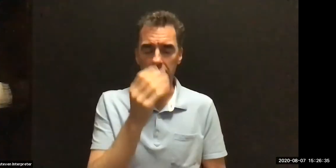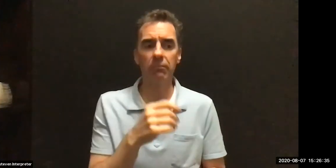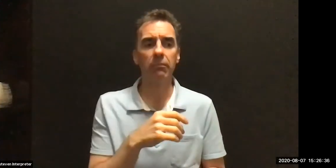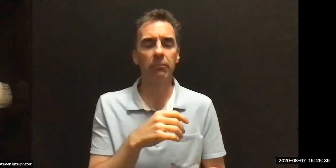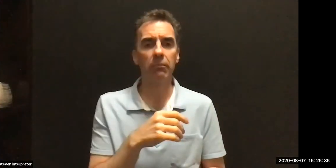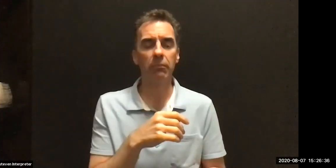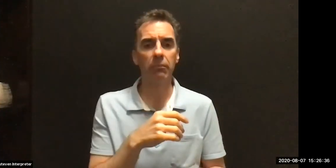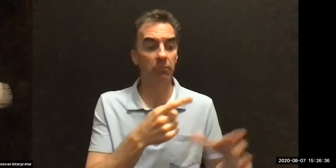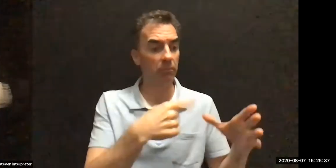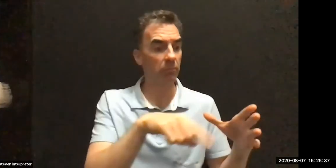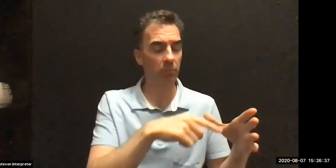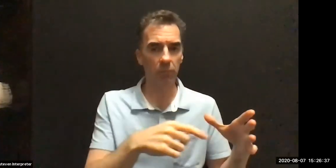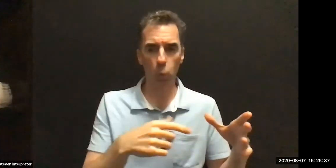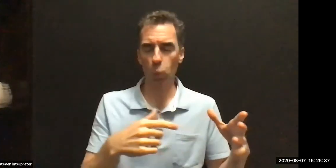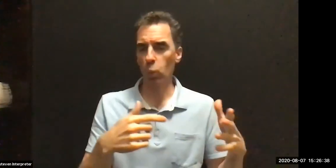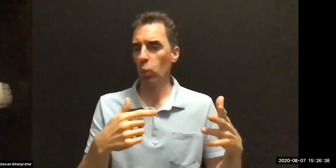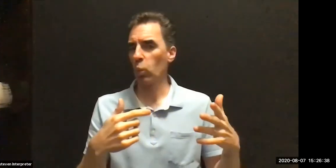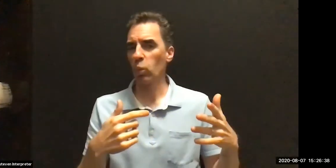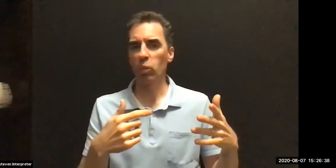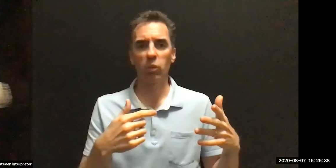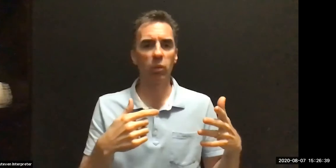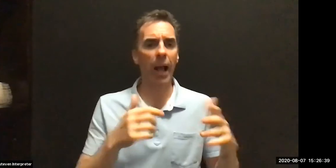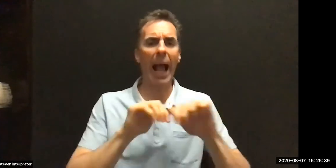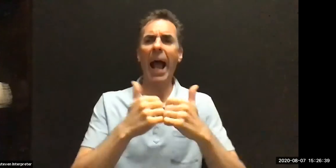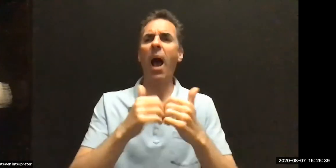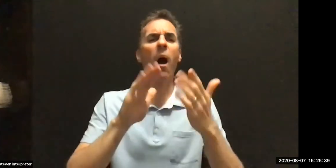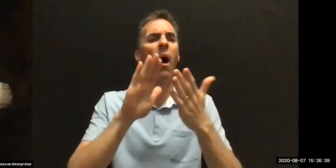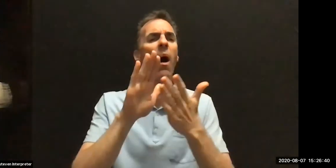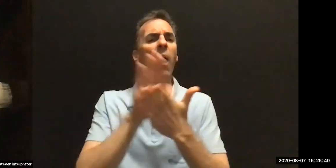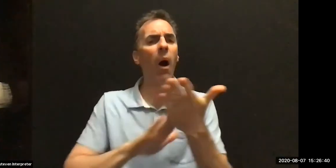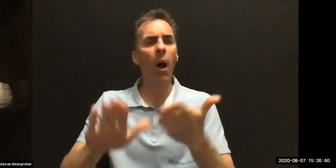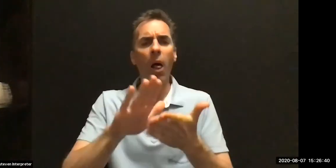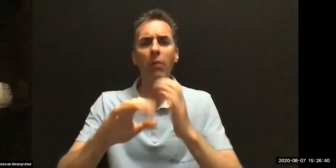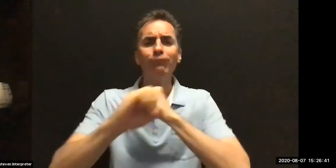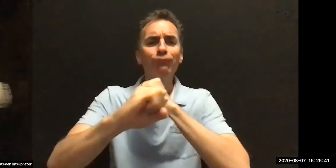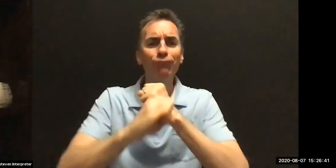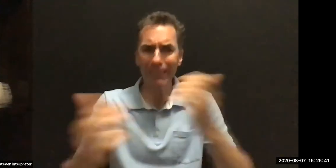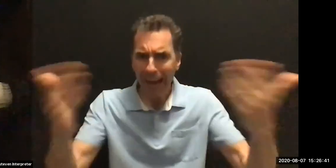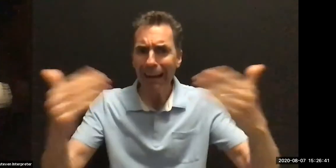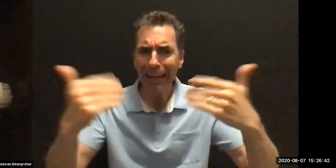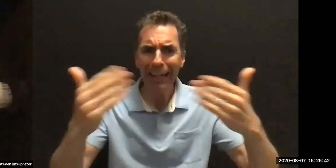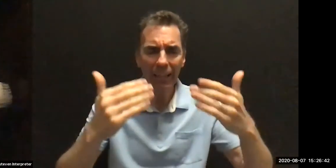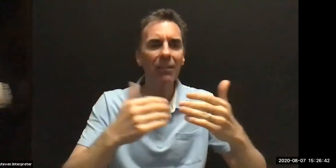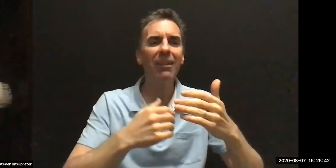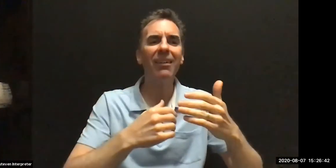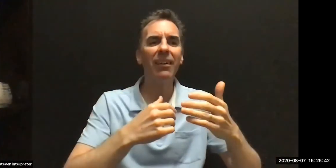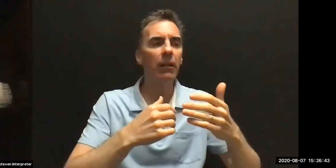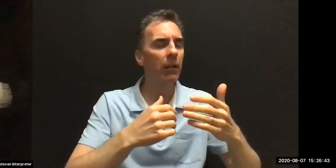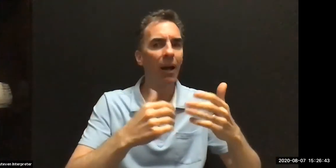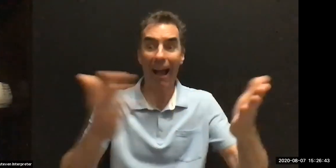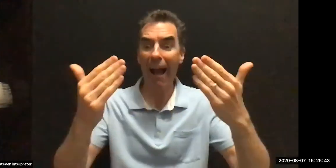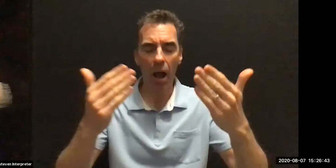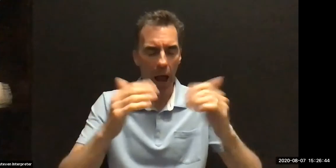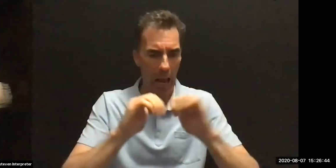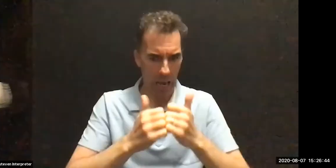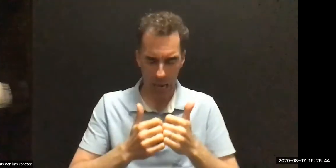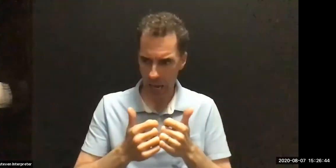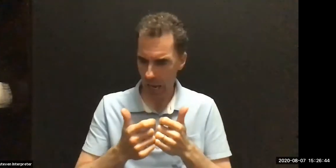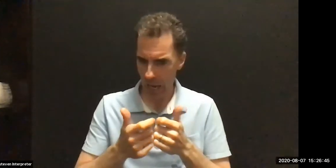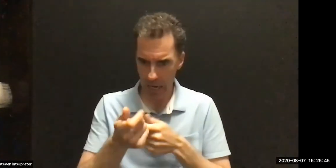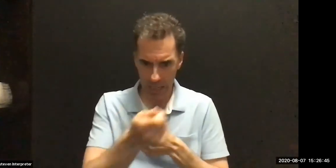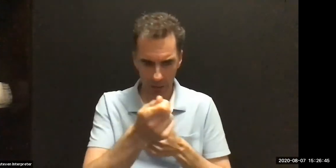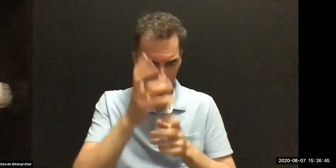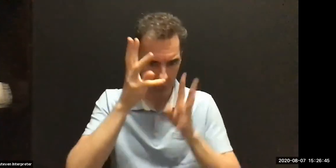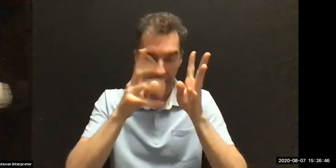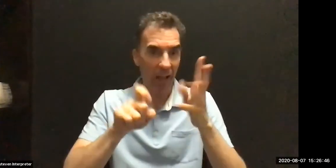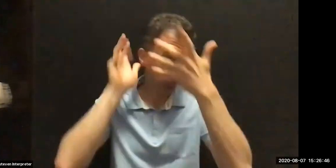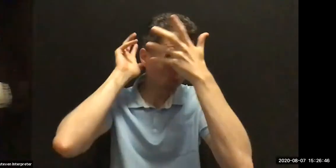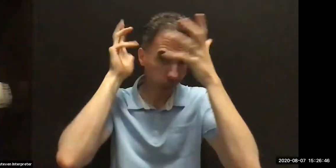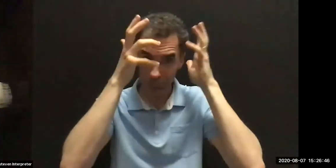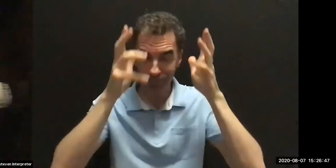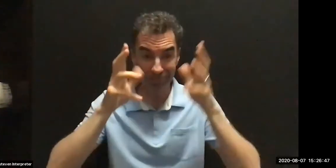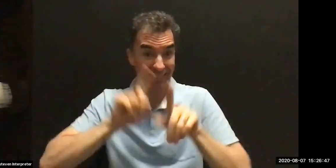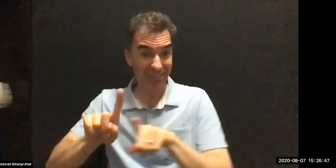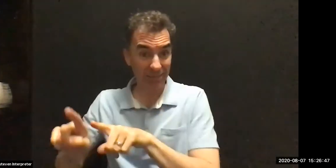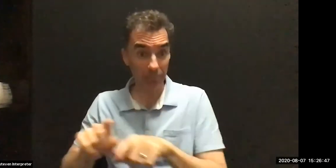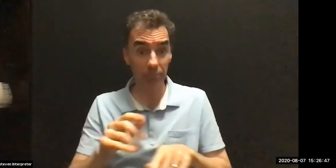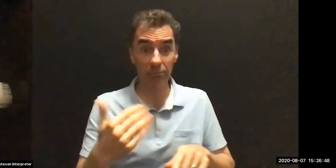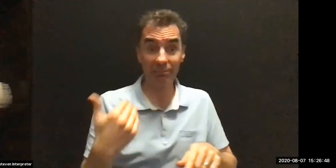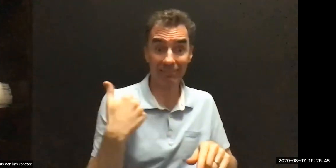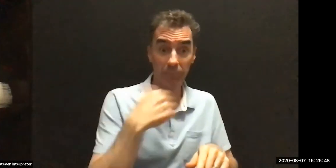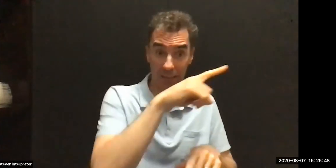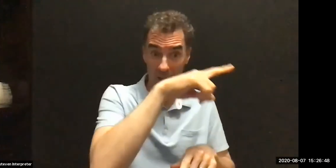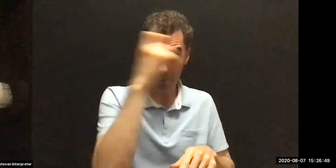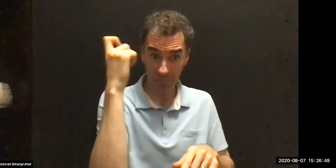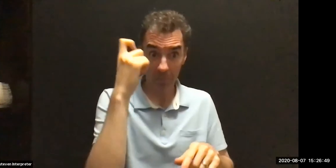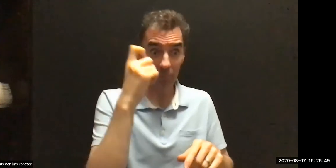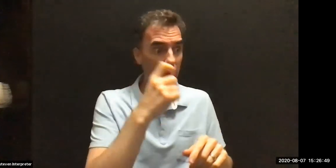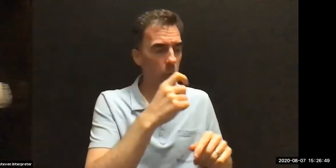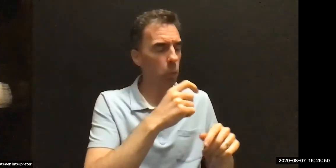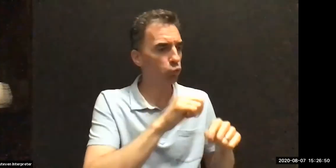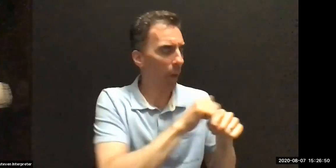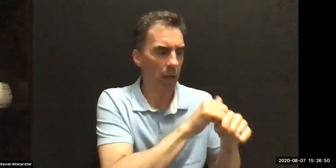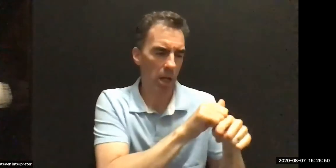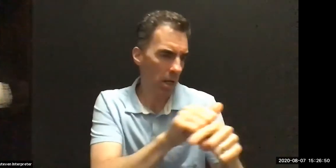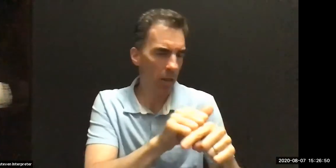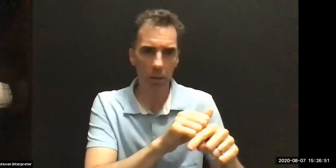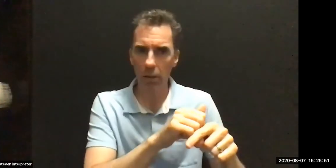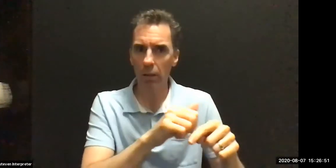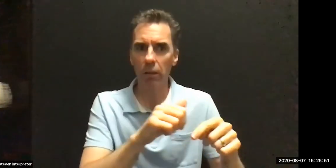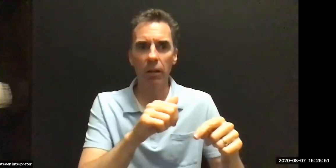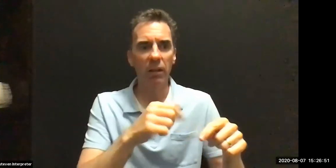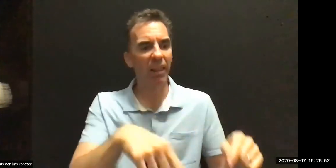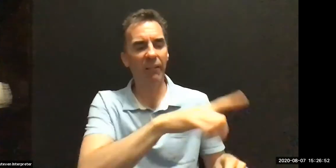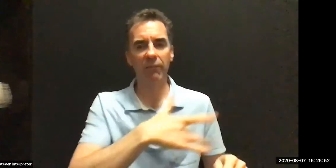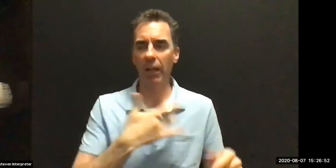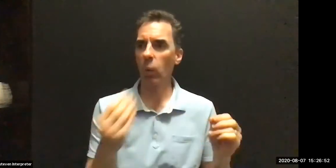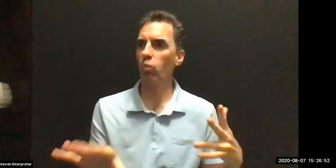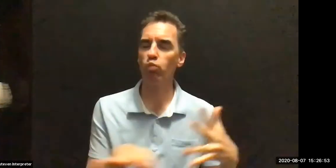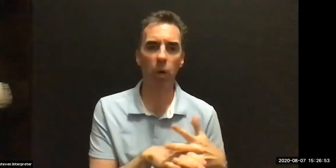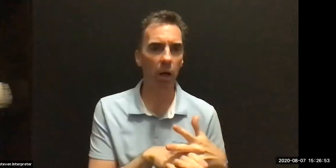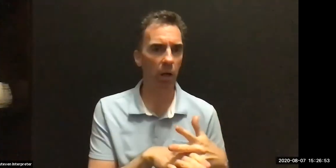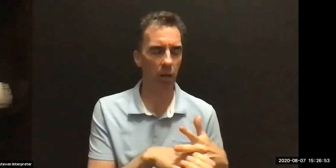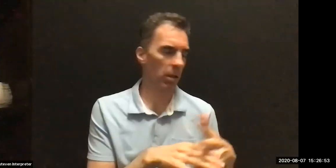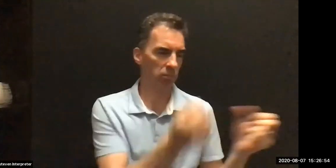Cris Monahan Bremer: Our promotions and rethink how we promote the college and I just want to thank all the faculty here. I mean, we had over 500 faculty that did online training over the summer. I'm sure people don't feel like they got a break and next week is is going to be